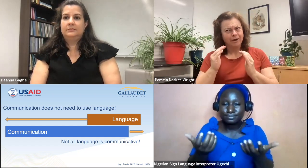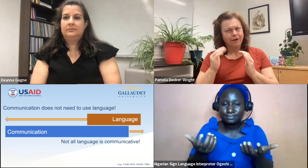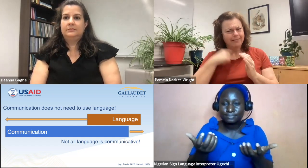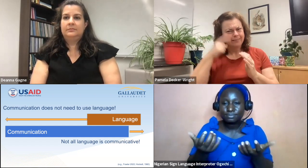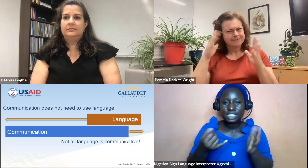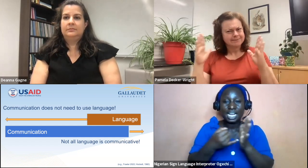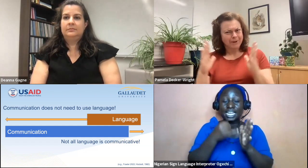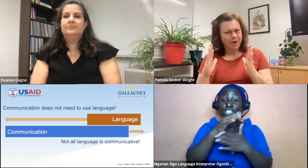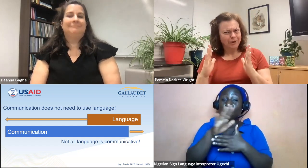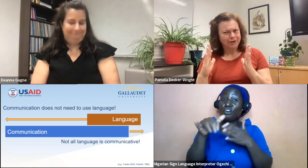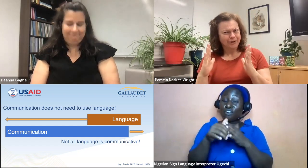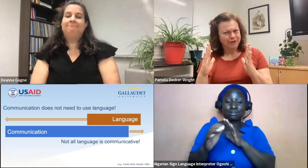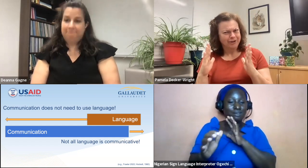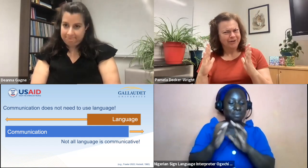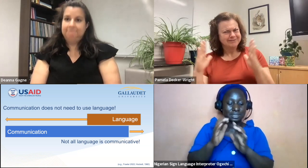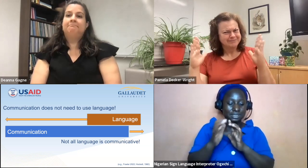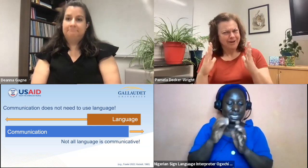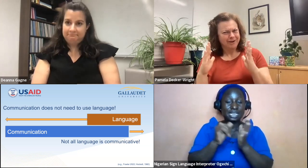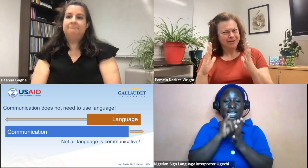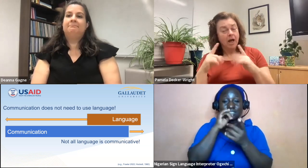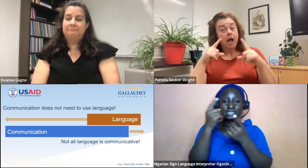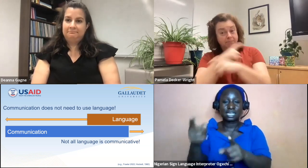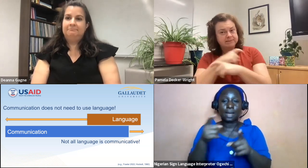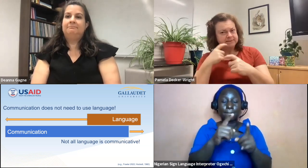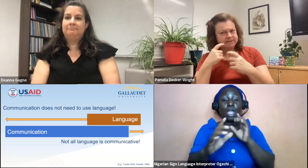And then we look at language. and we see that that's smaller.